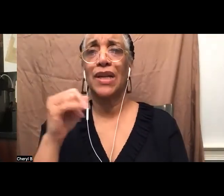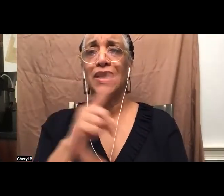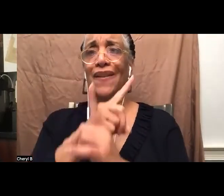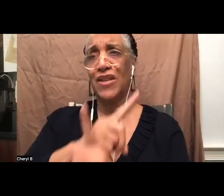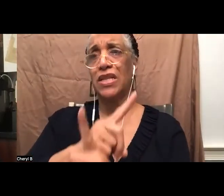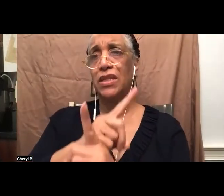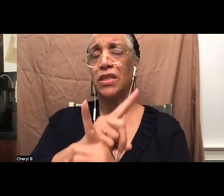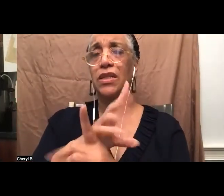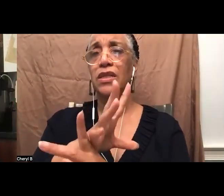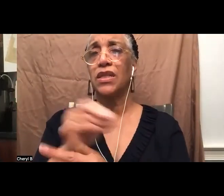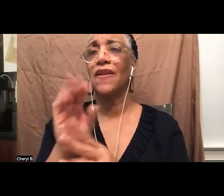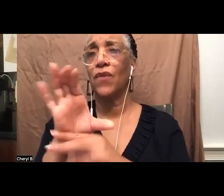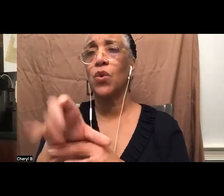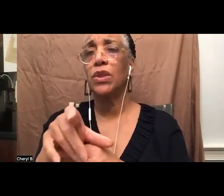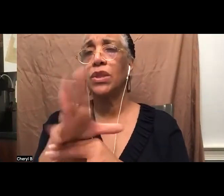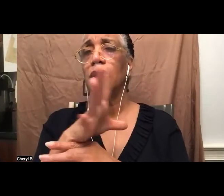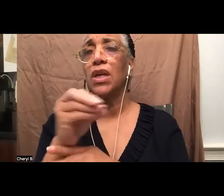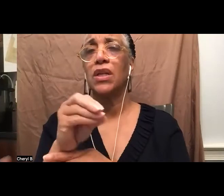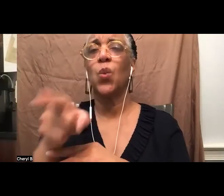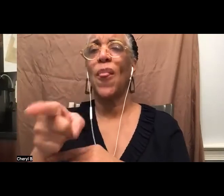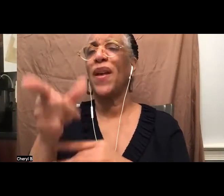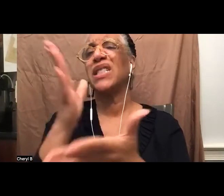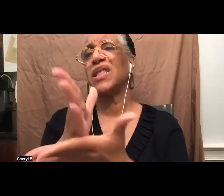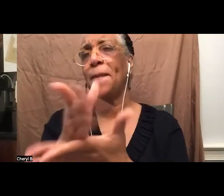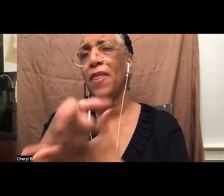disable Palestinians and stop them from rising up and